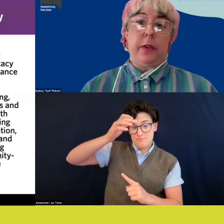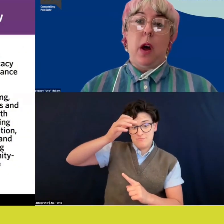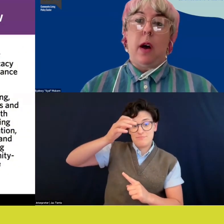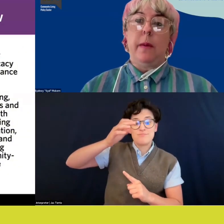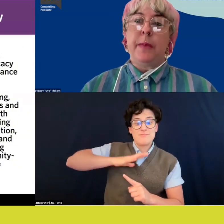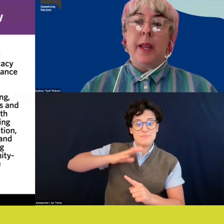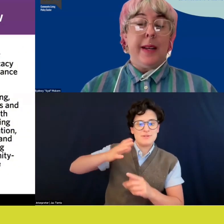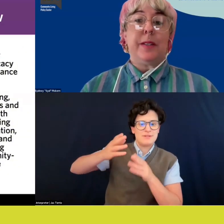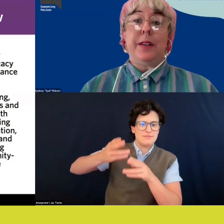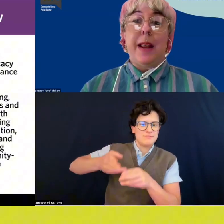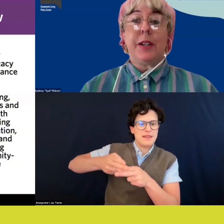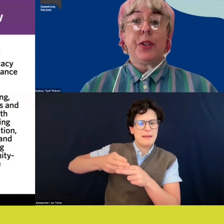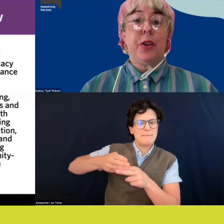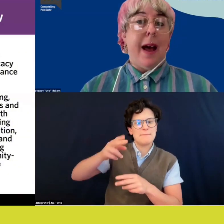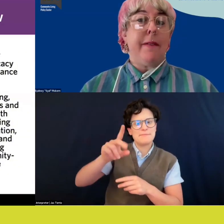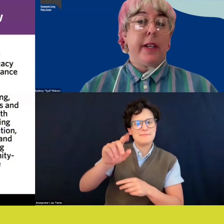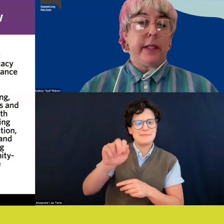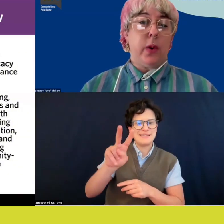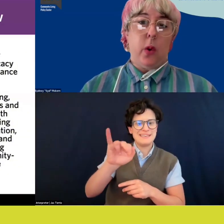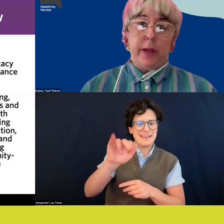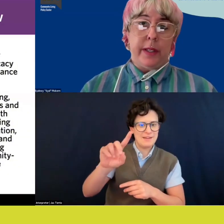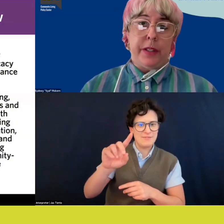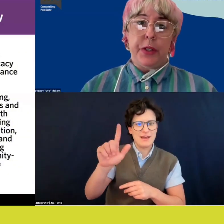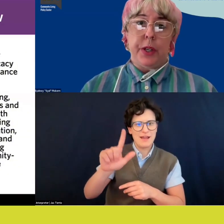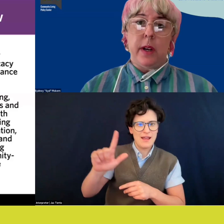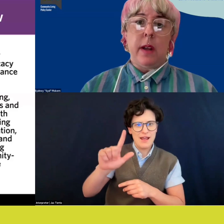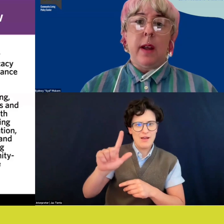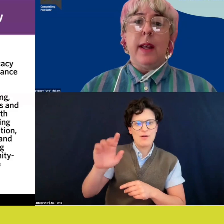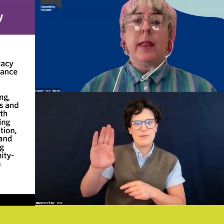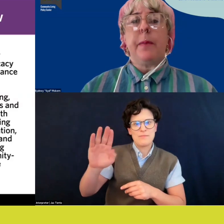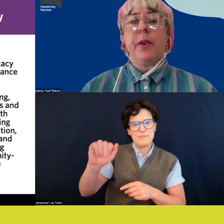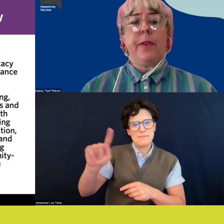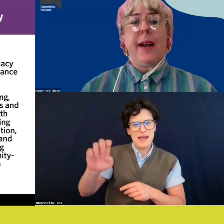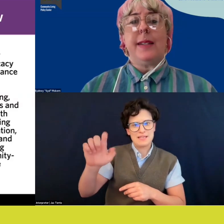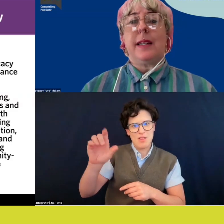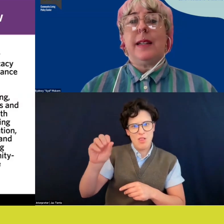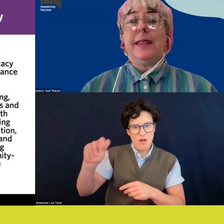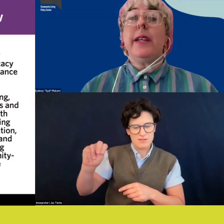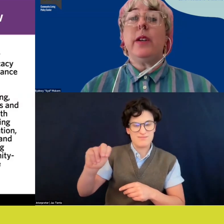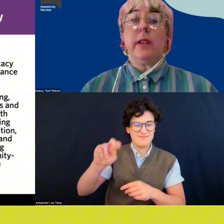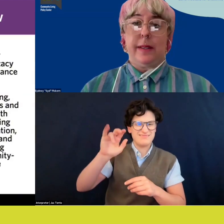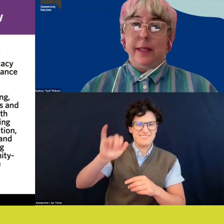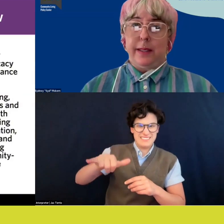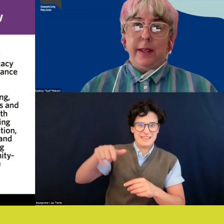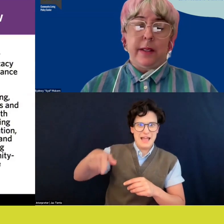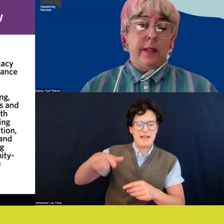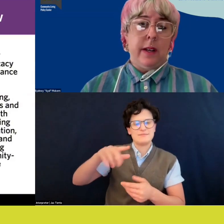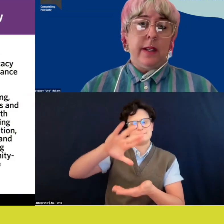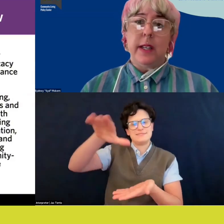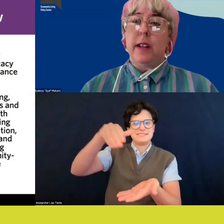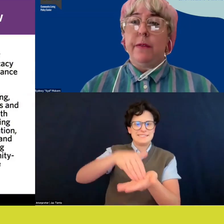Health Law is a national advocacy organization that provides legal assistance to